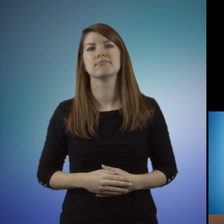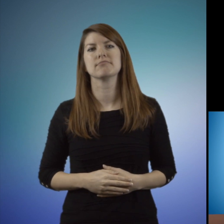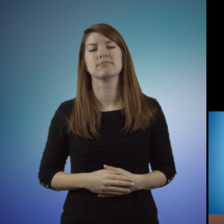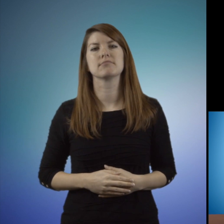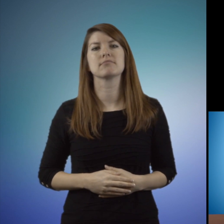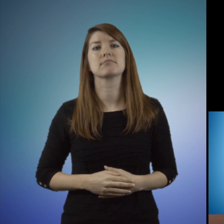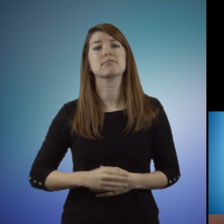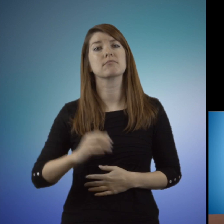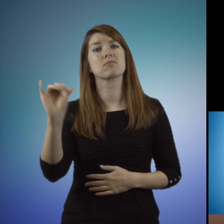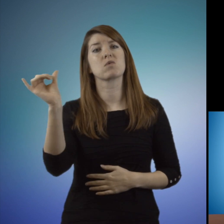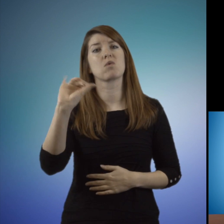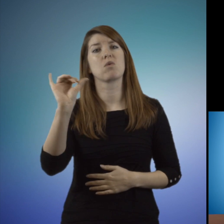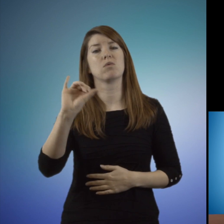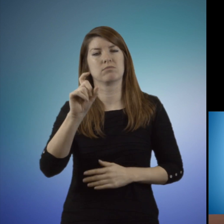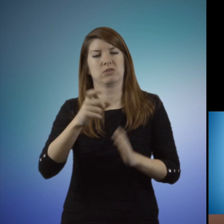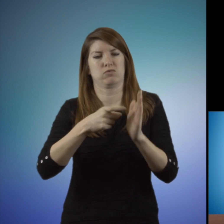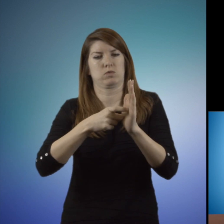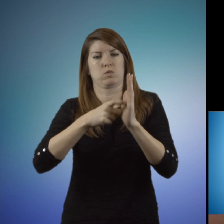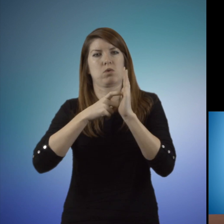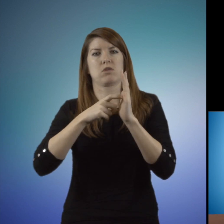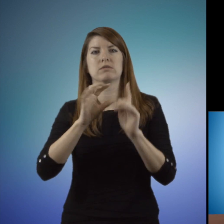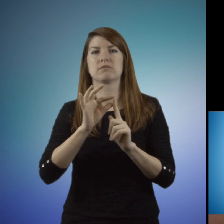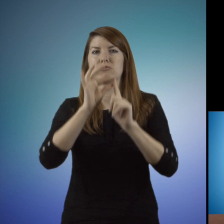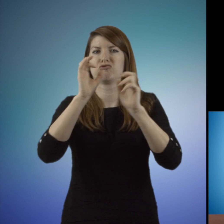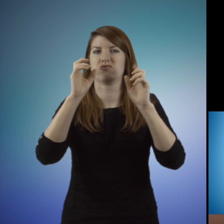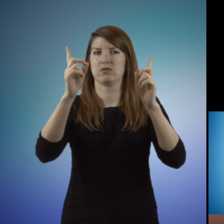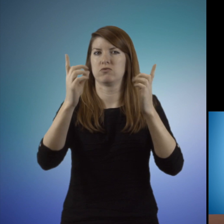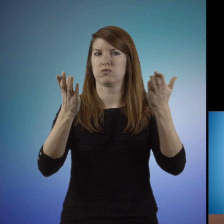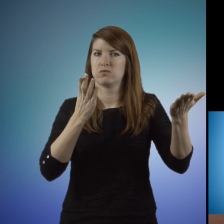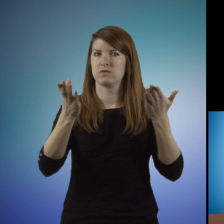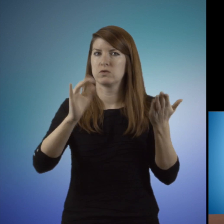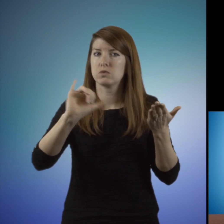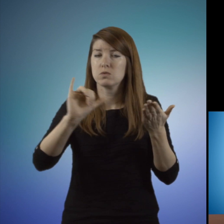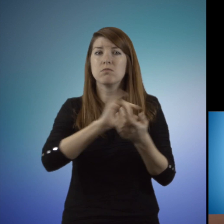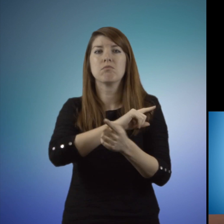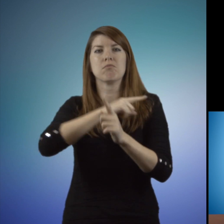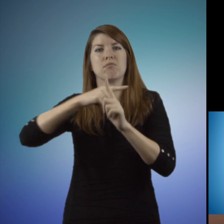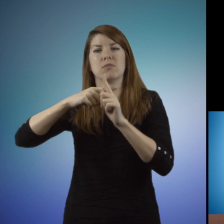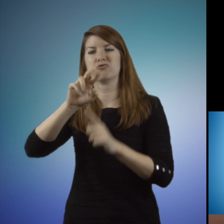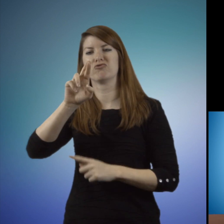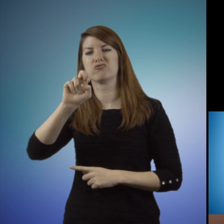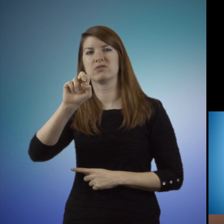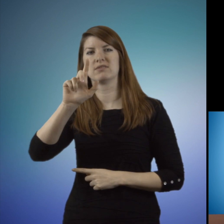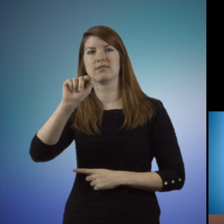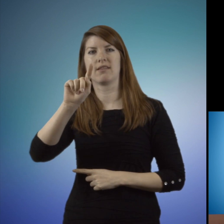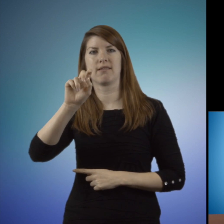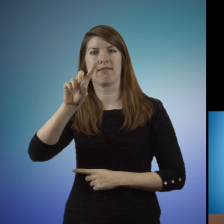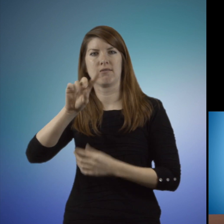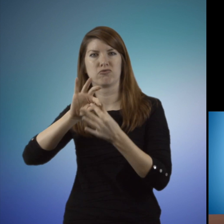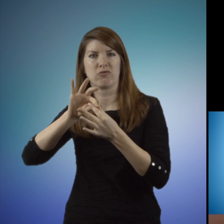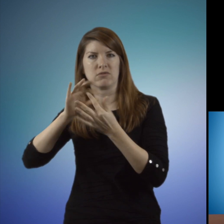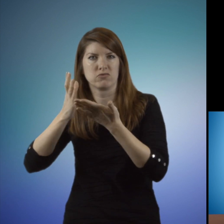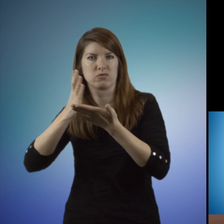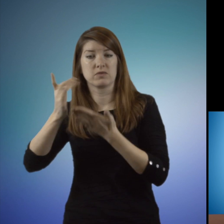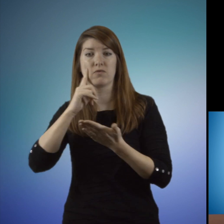They also must require special education services and related services in order to address those needs.